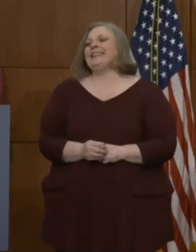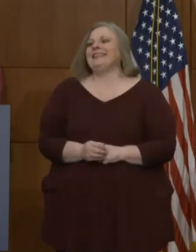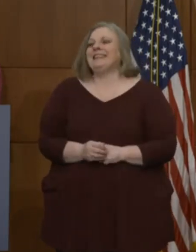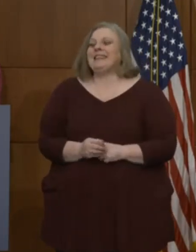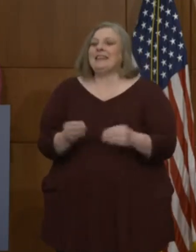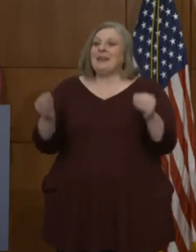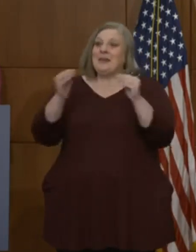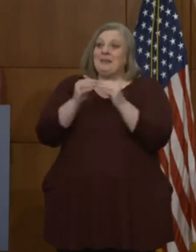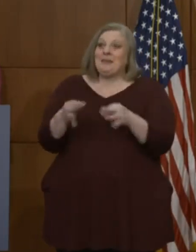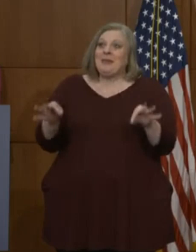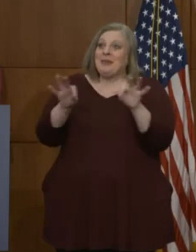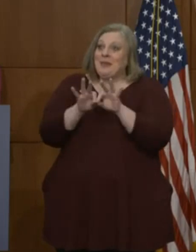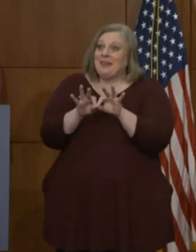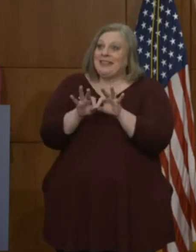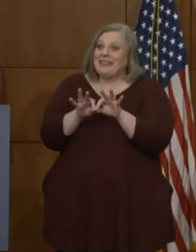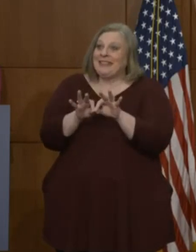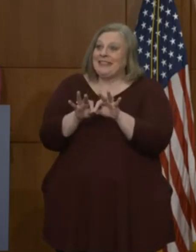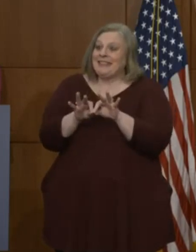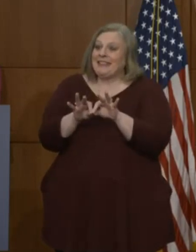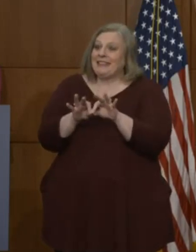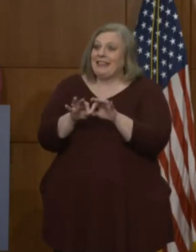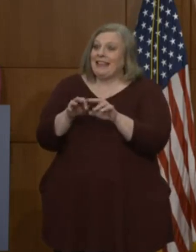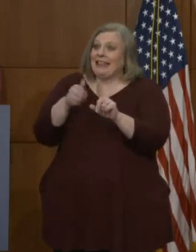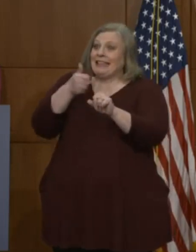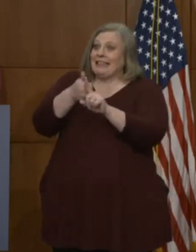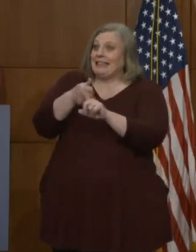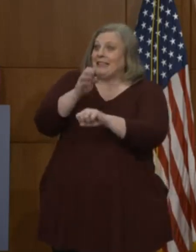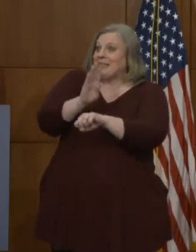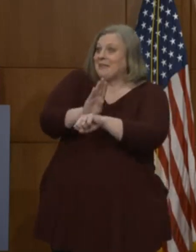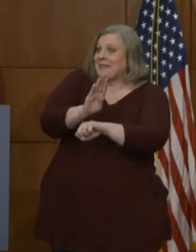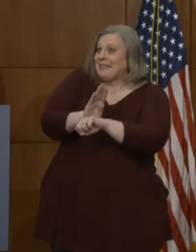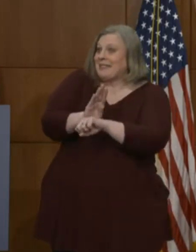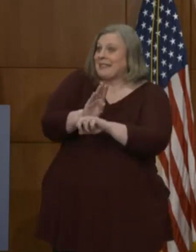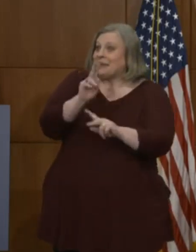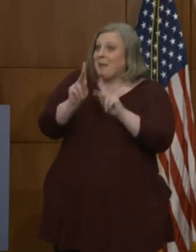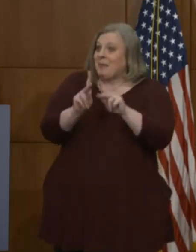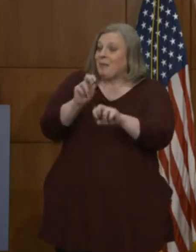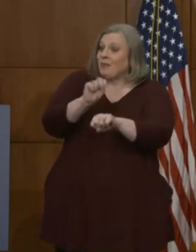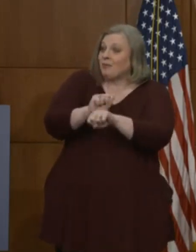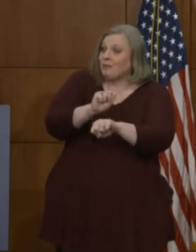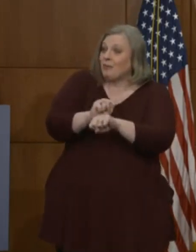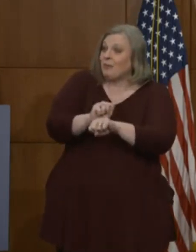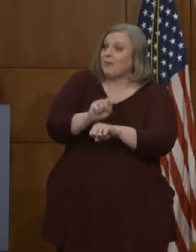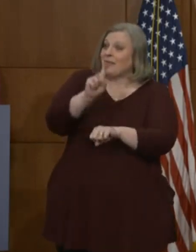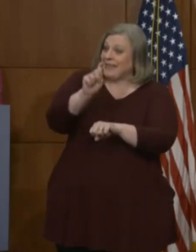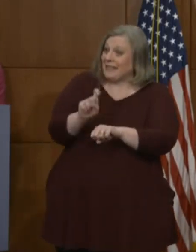WHERE. AND NOW WE- THEY CAN GET CUT. AND PROBABLY EVEN MORE CUT. AND PROBABLY EVEN MORE IMPORTANTLY- THESE ARE IMPORTANTLY- THESE ARE BUSINESSES AND THESE ARE PEOPLE